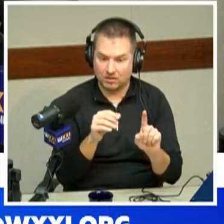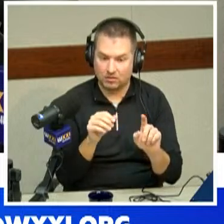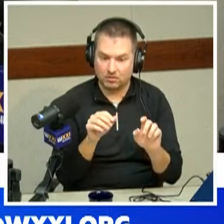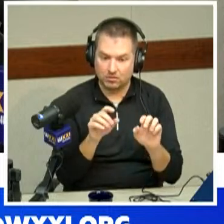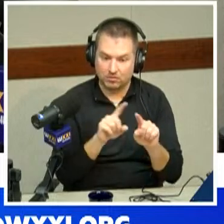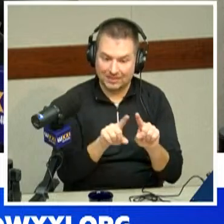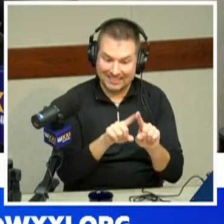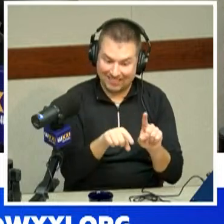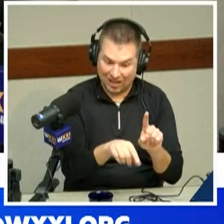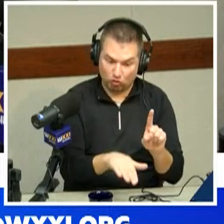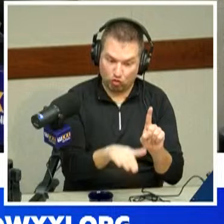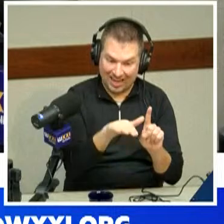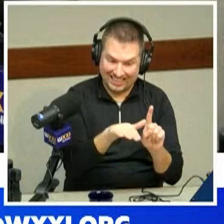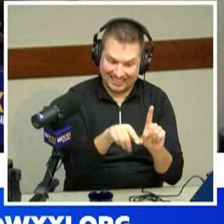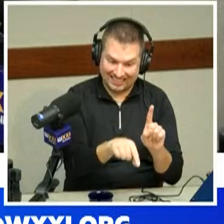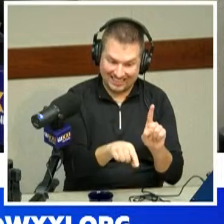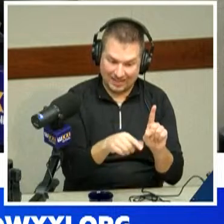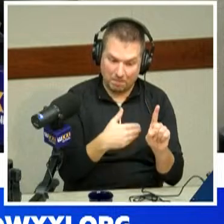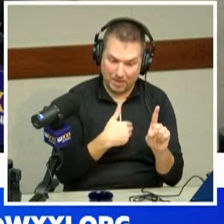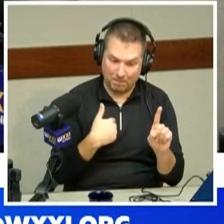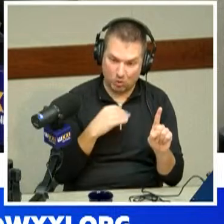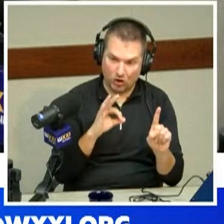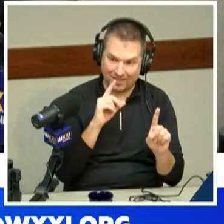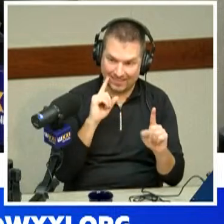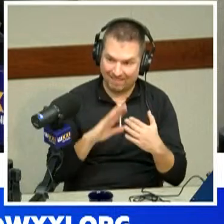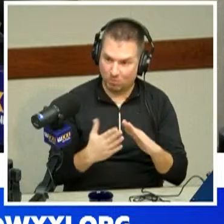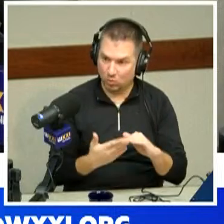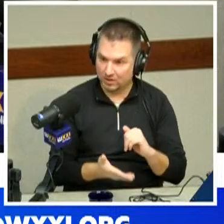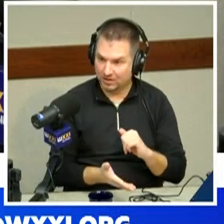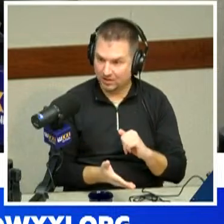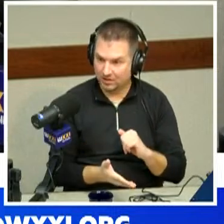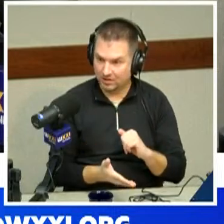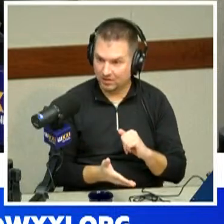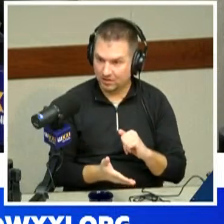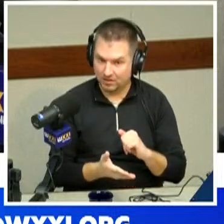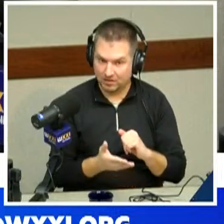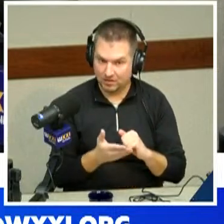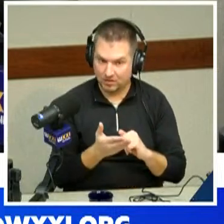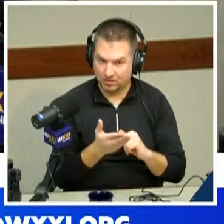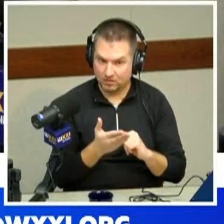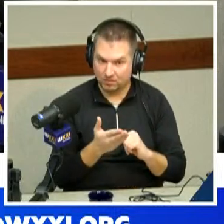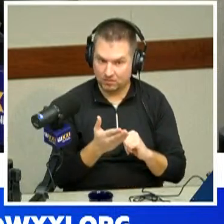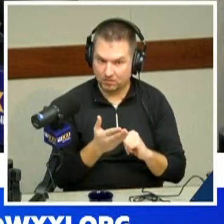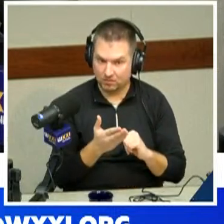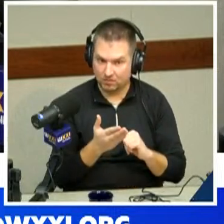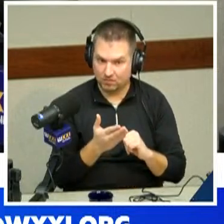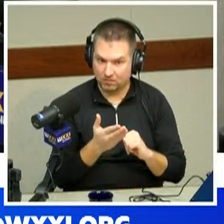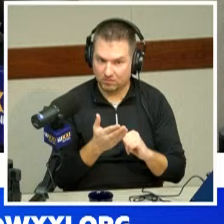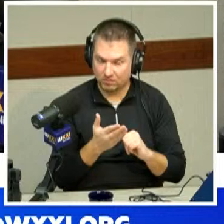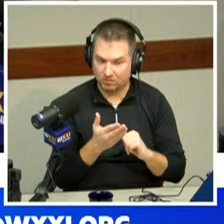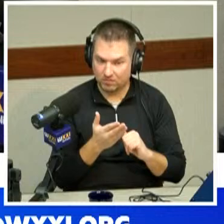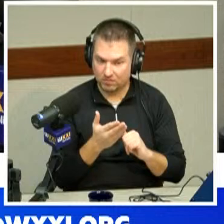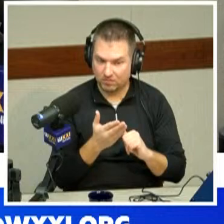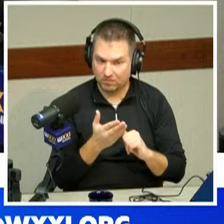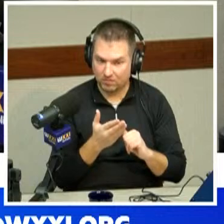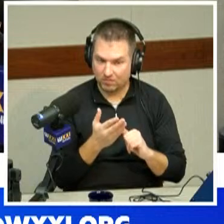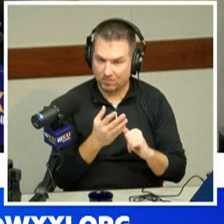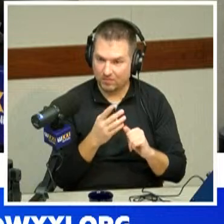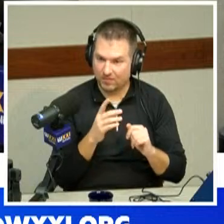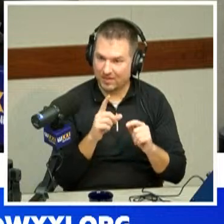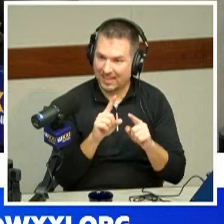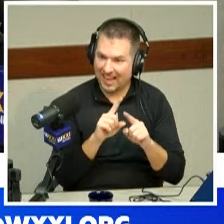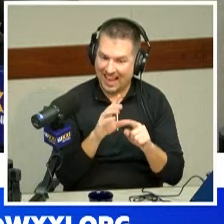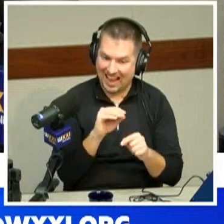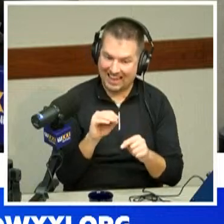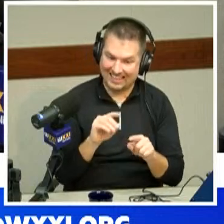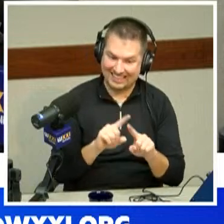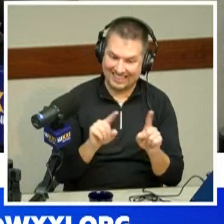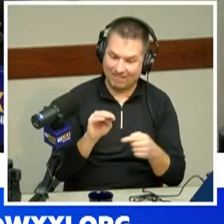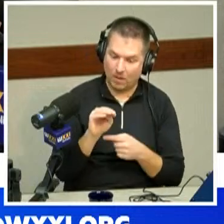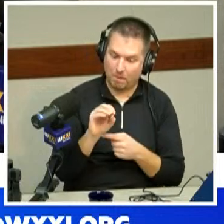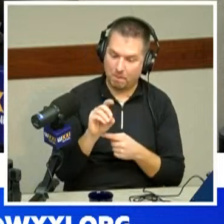raising potential members and there is just such a a different modality of communication in the